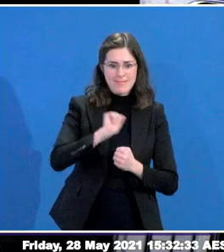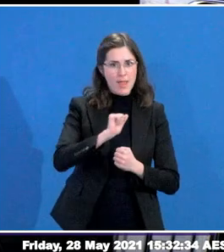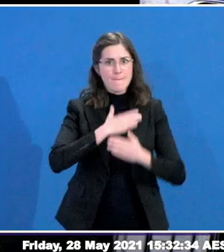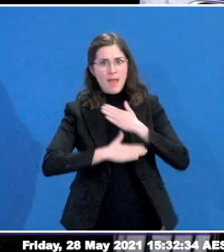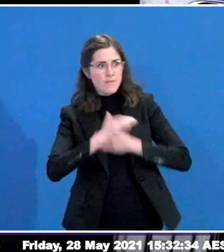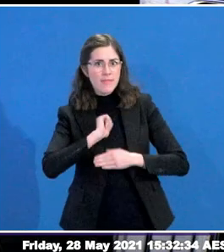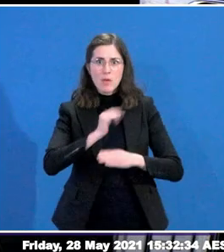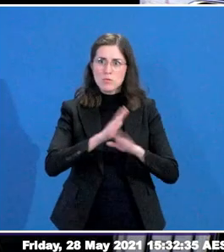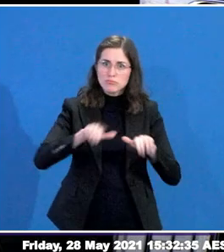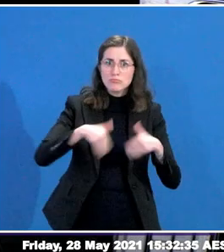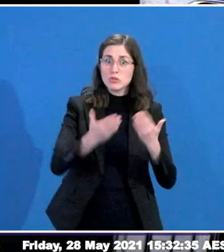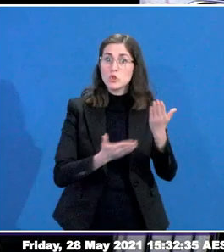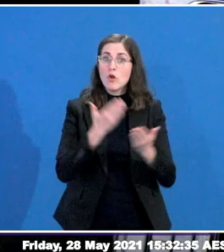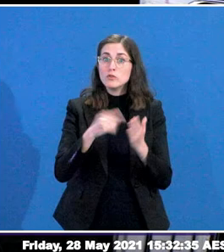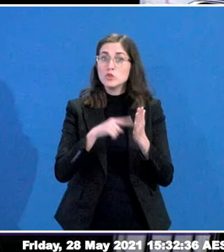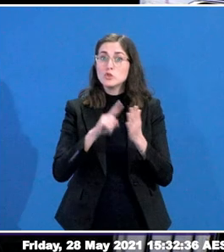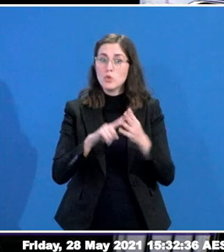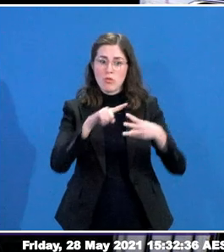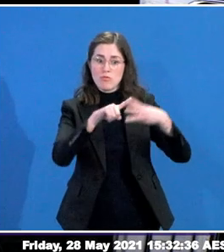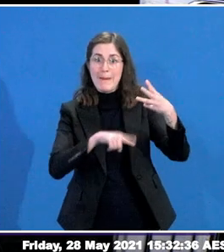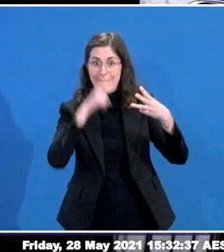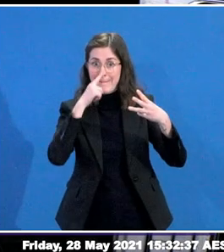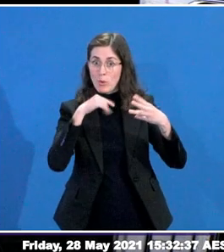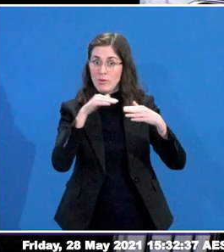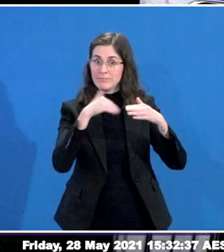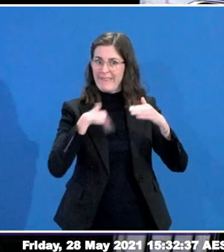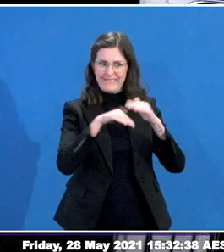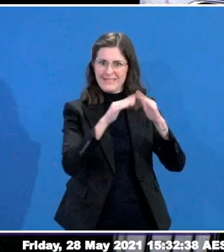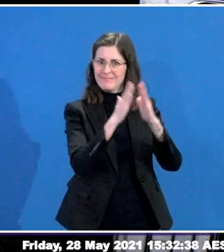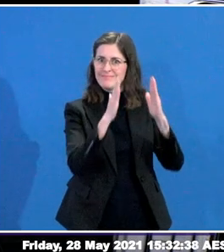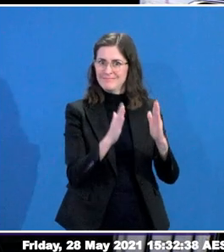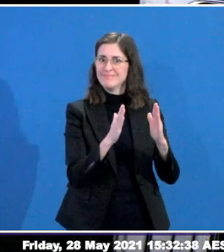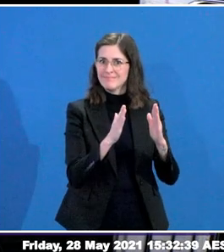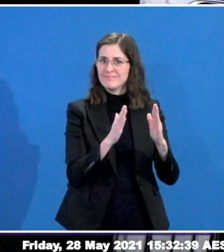providing services to the residents of a particular disability residential